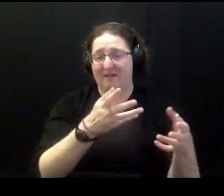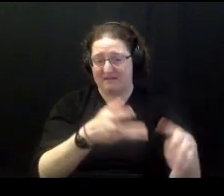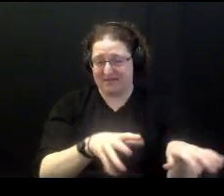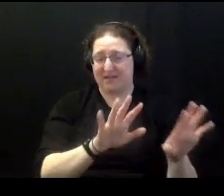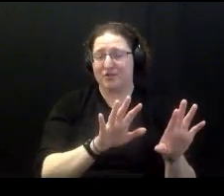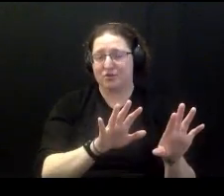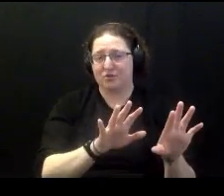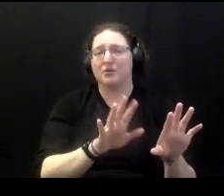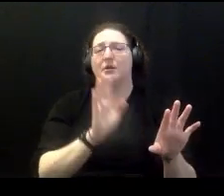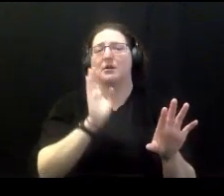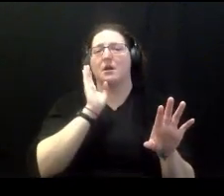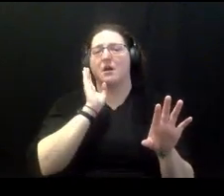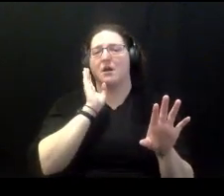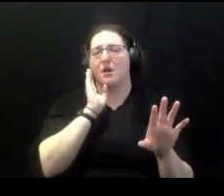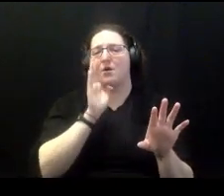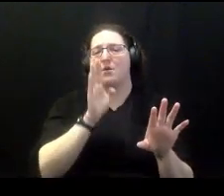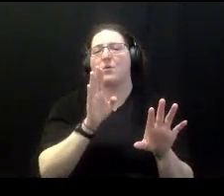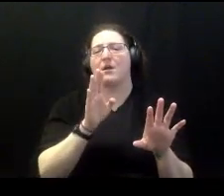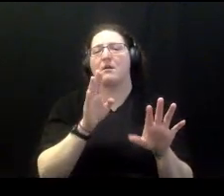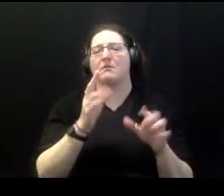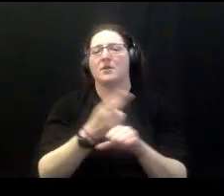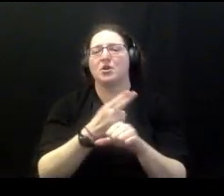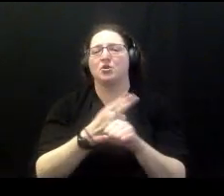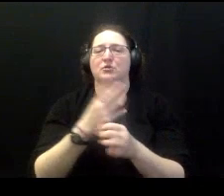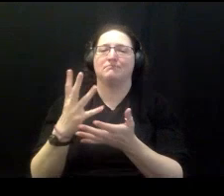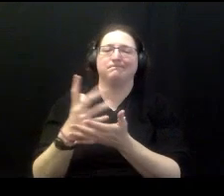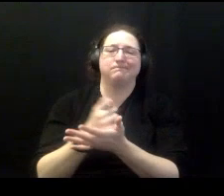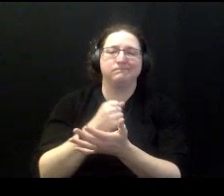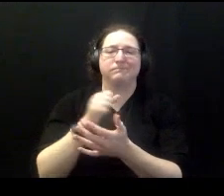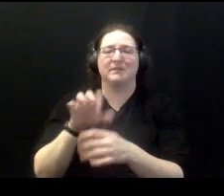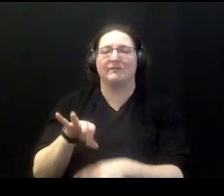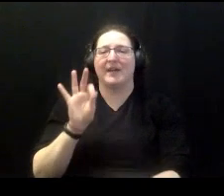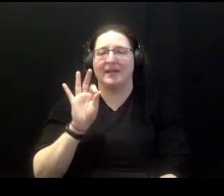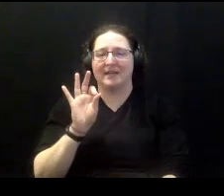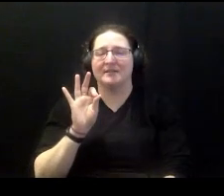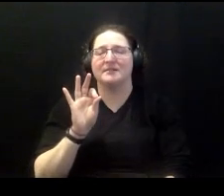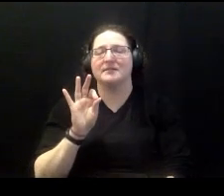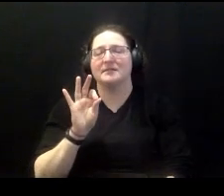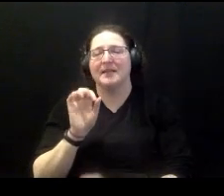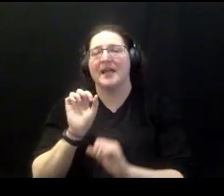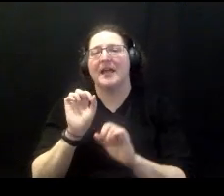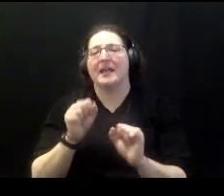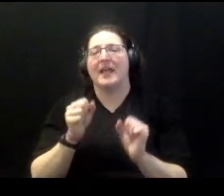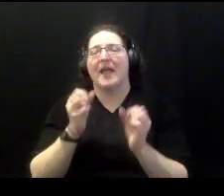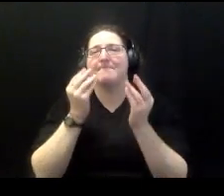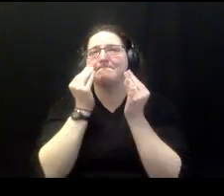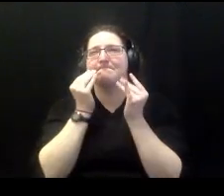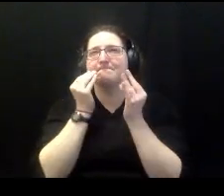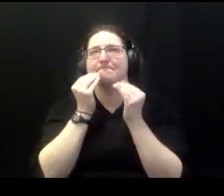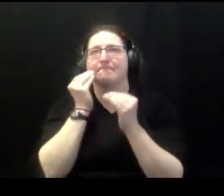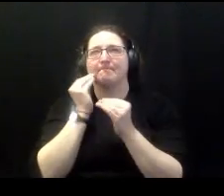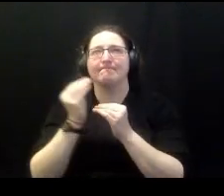to leverage the findings collected from this effort to better inform our work moving forward.